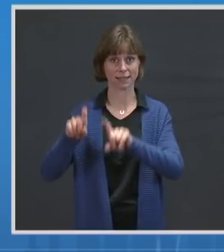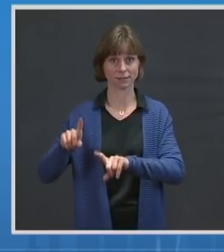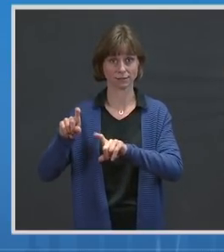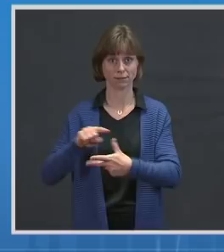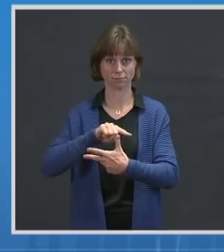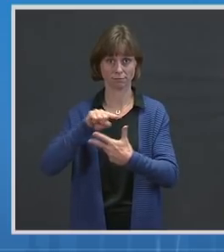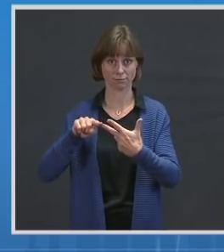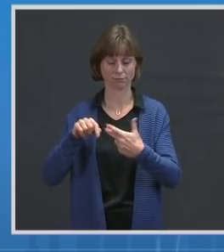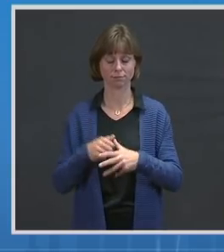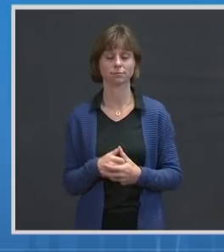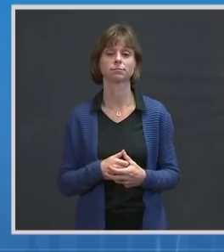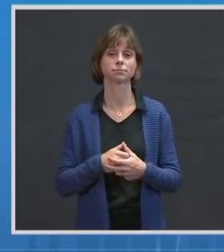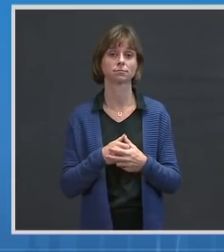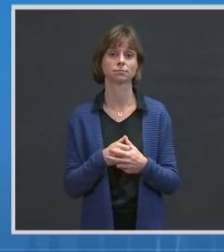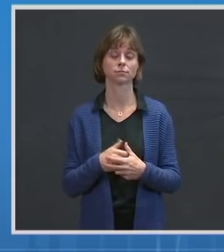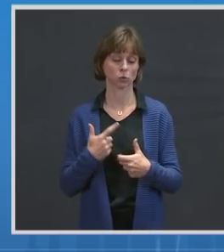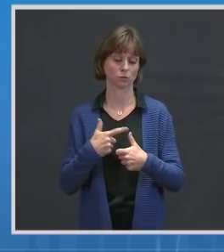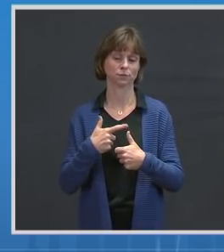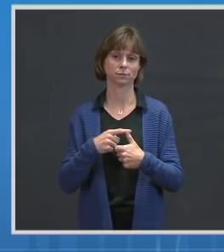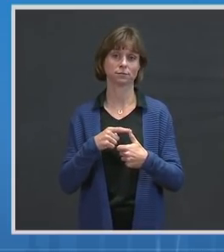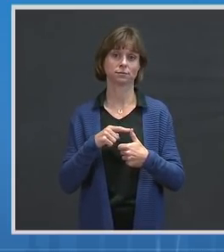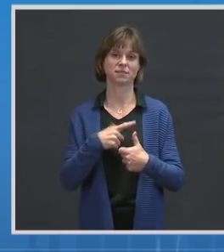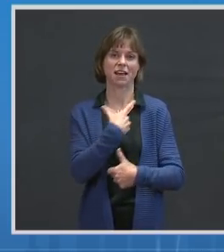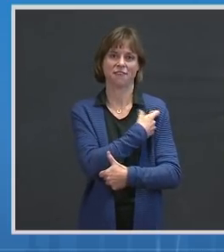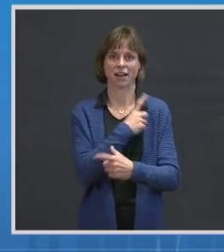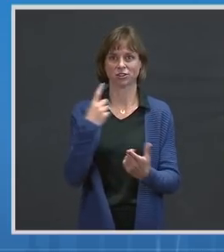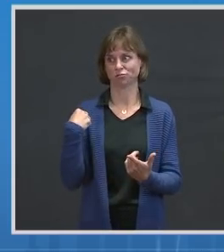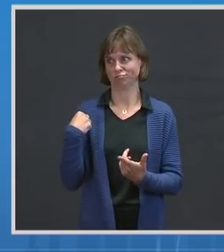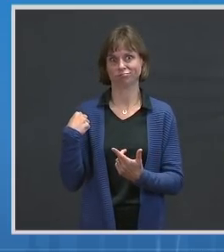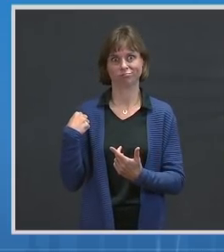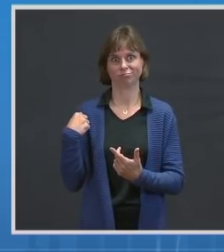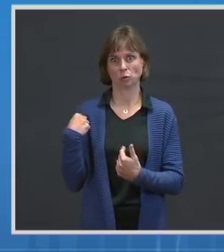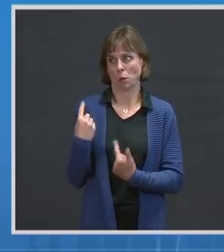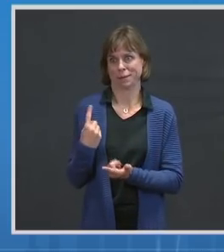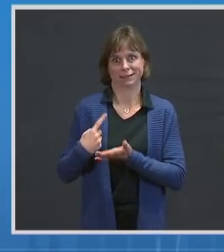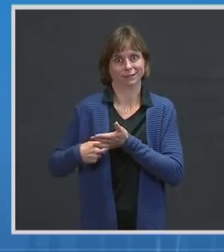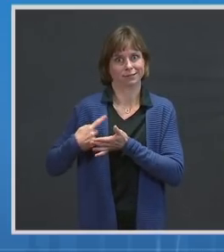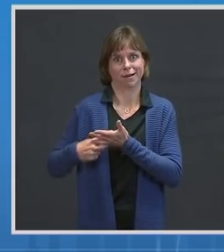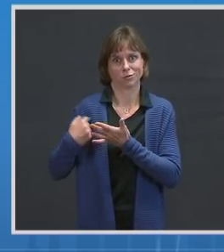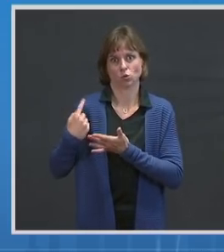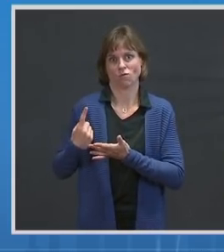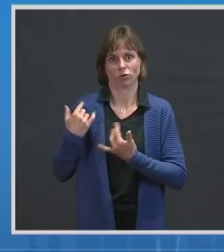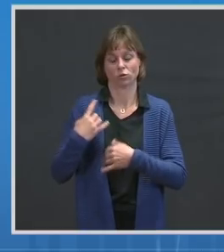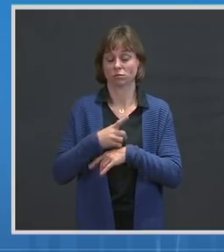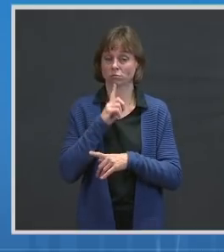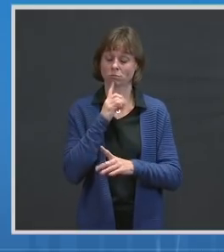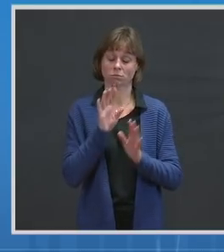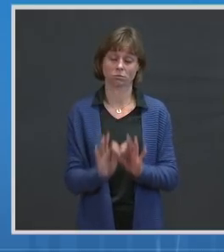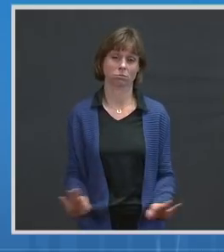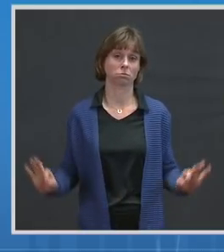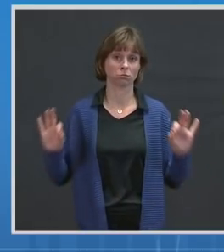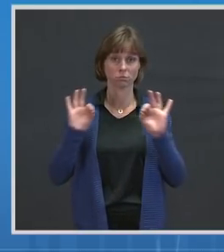So first, vaccination, as we've been discussing so far today, is just critical. And the federal programs --